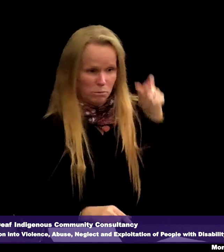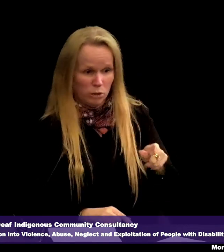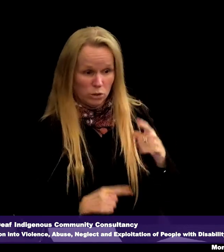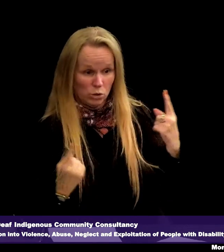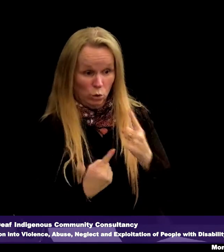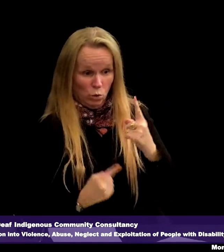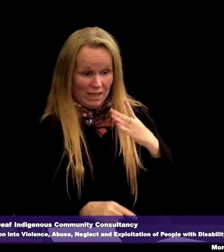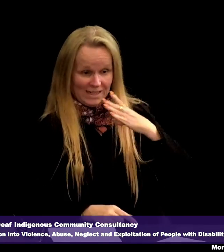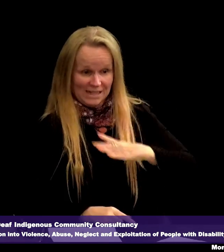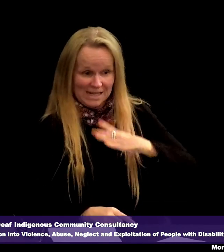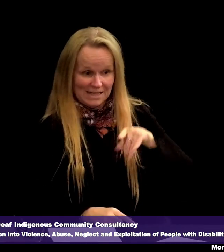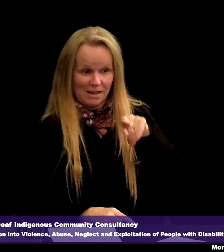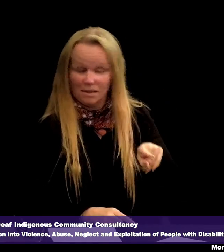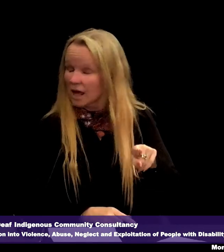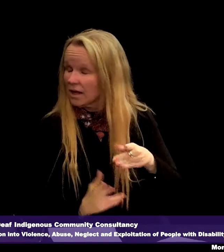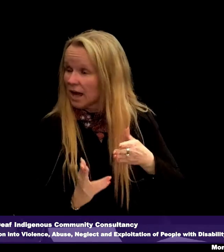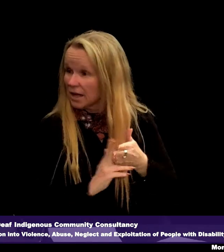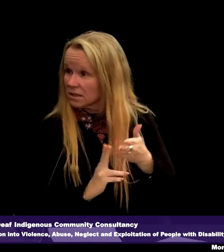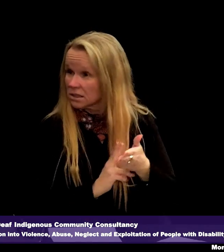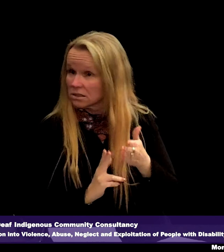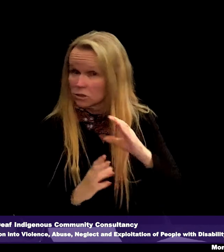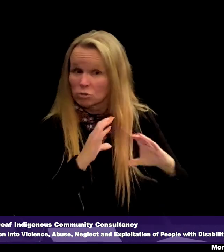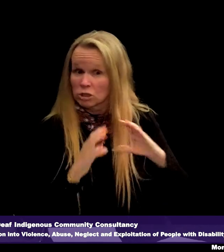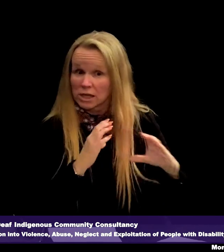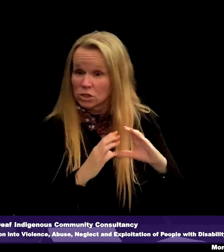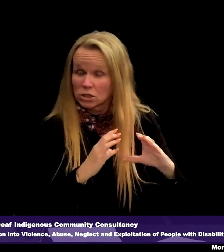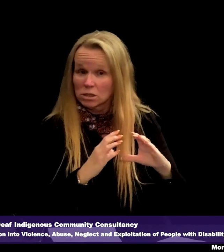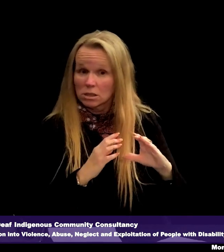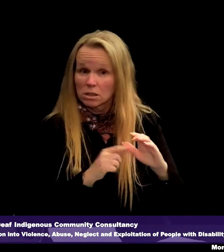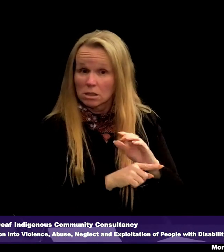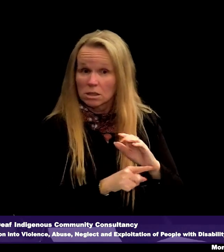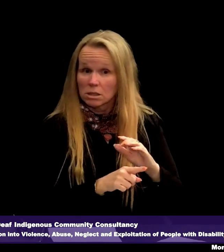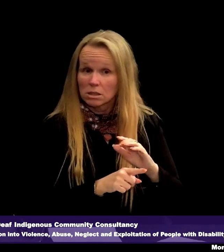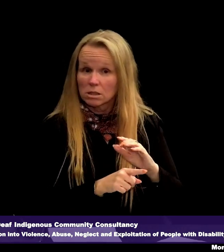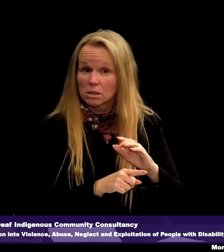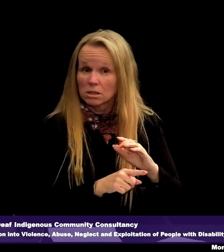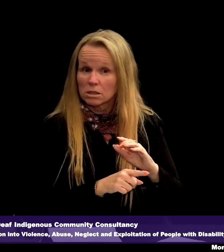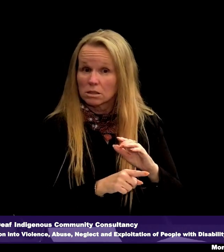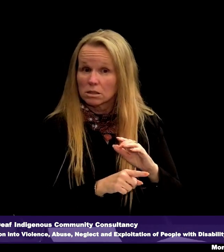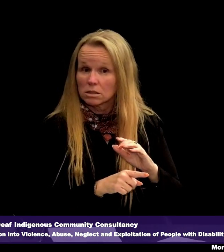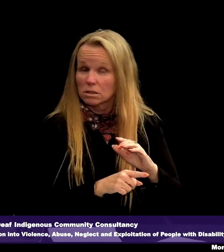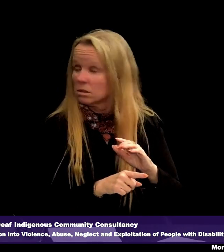table and if I can't get respect for people who need access to this kind of